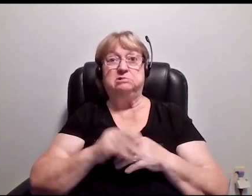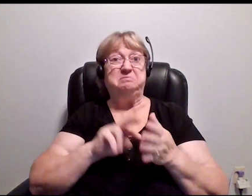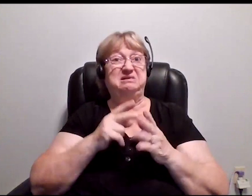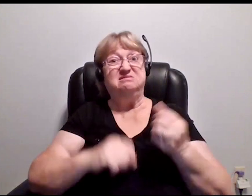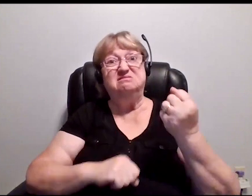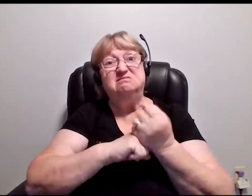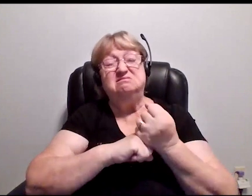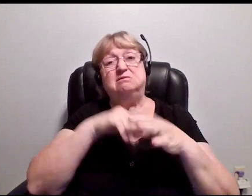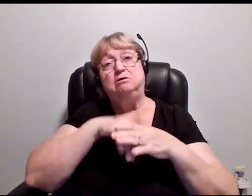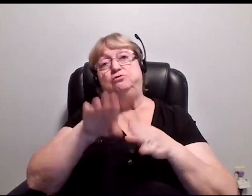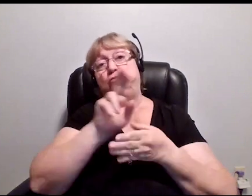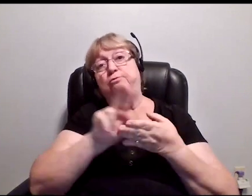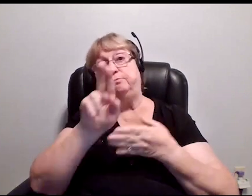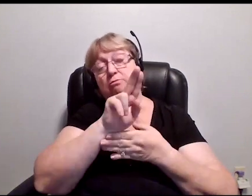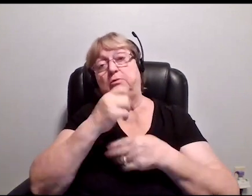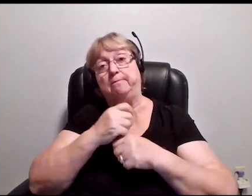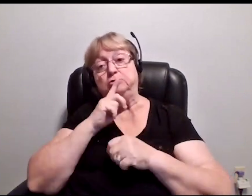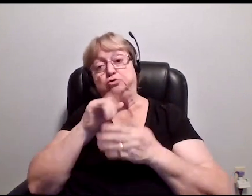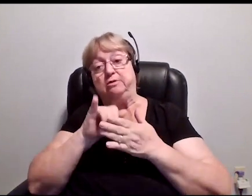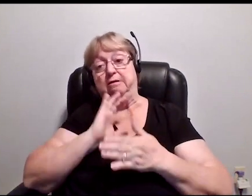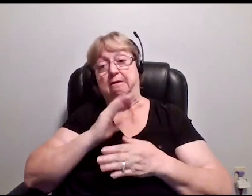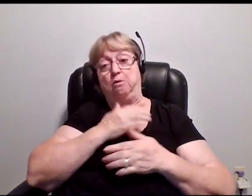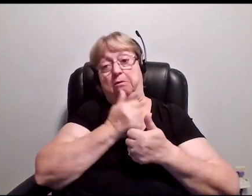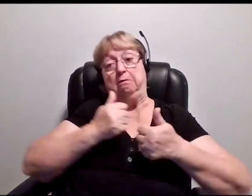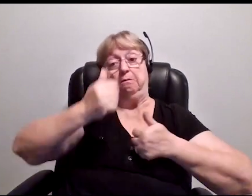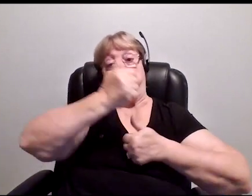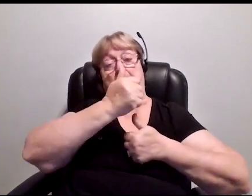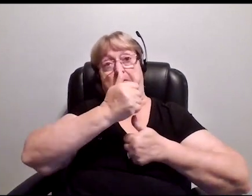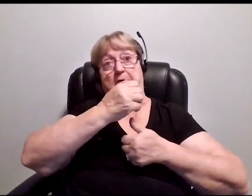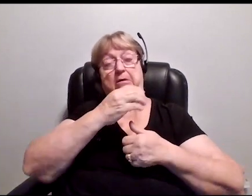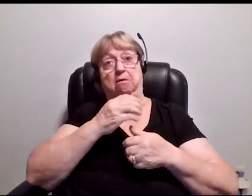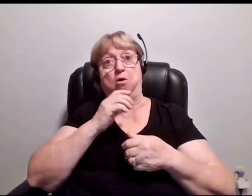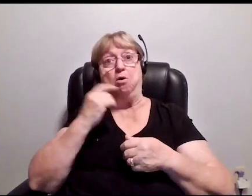to make sure that our administrators and superiors also value anti-ableist work